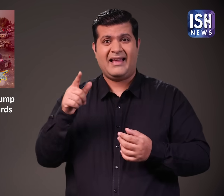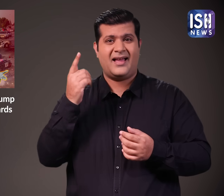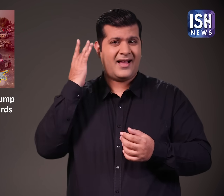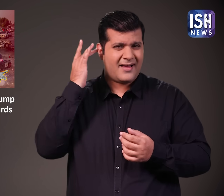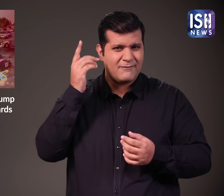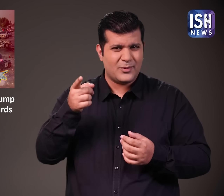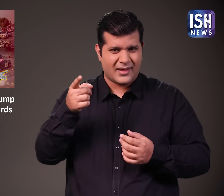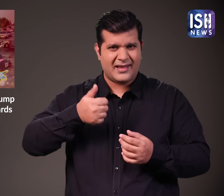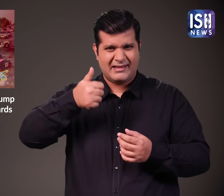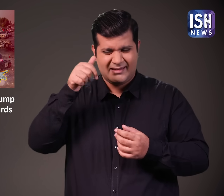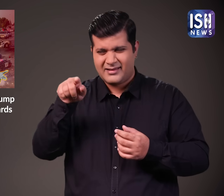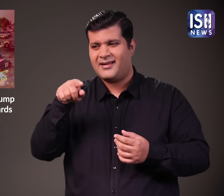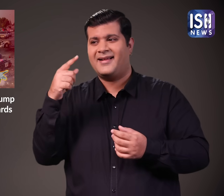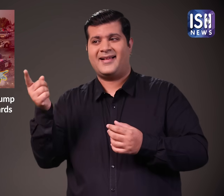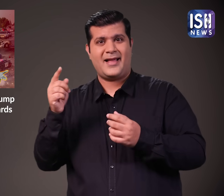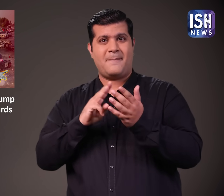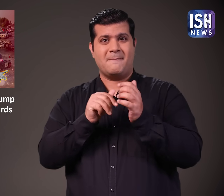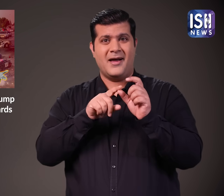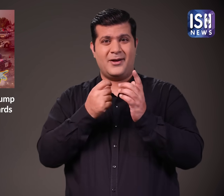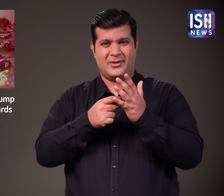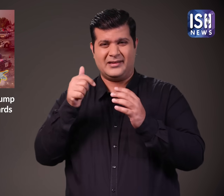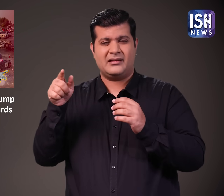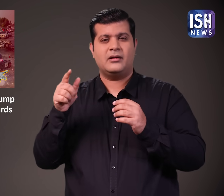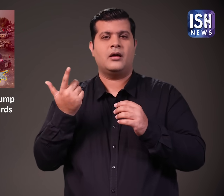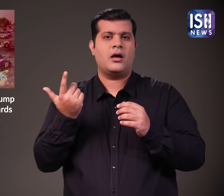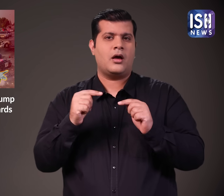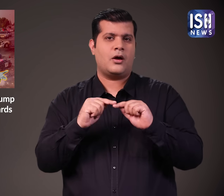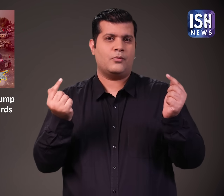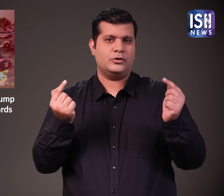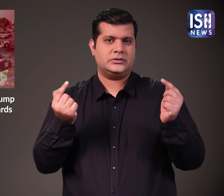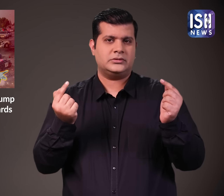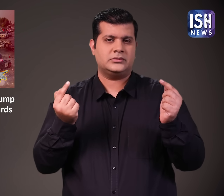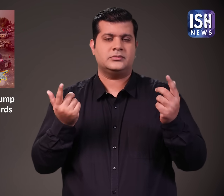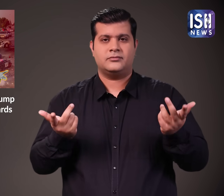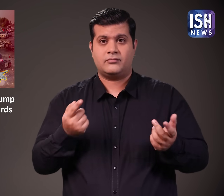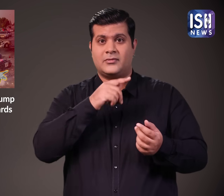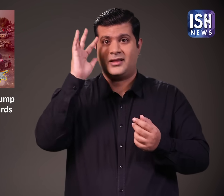California Governor and Mayor are from the opposition party.